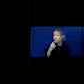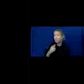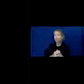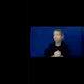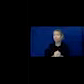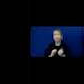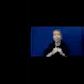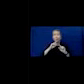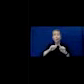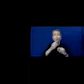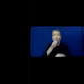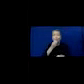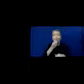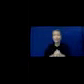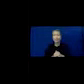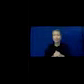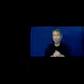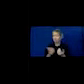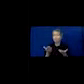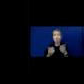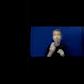Are they using the pictures? Are they able to read?